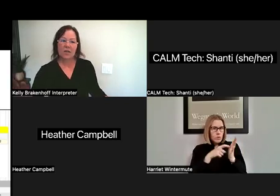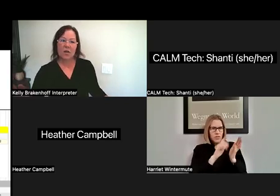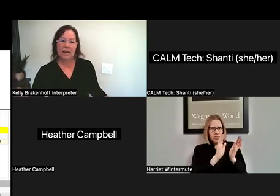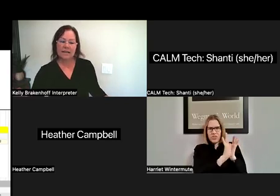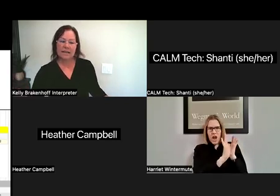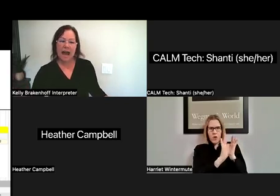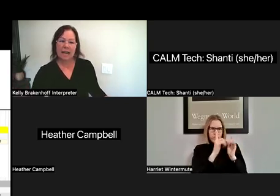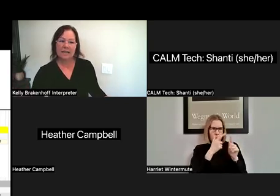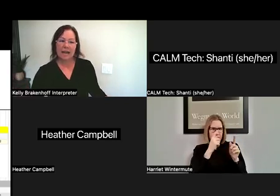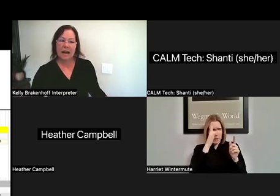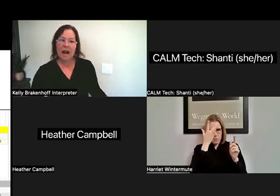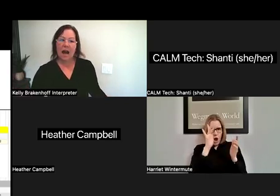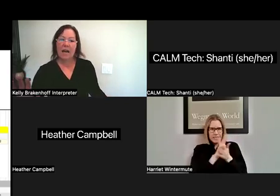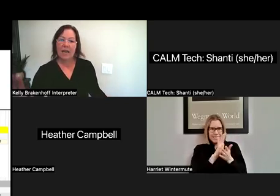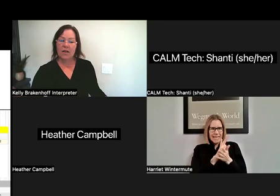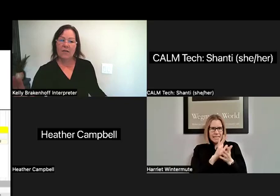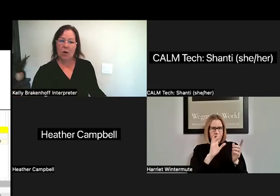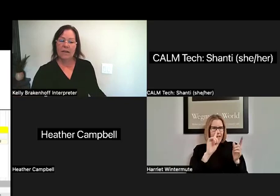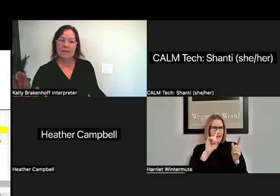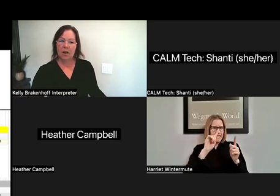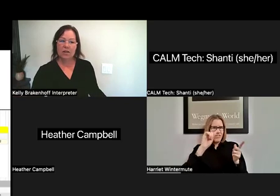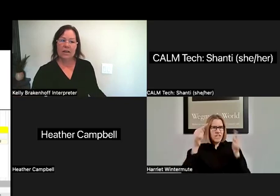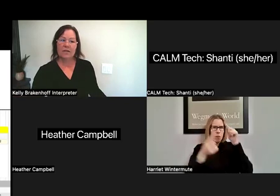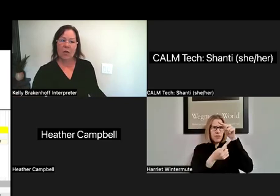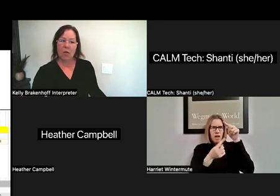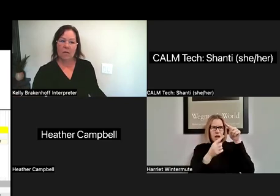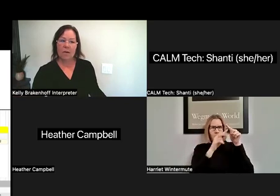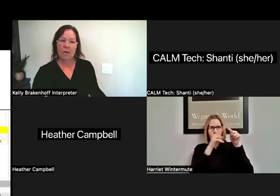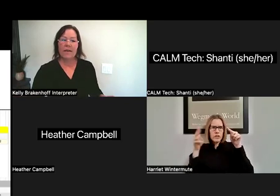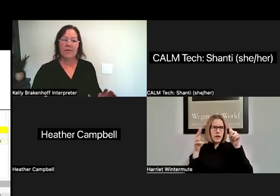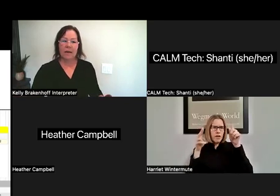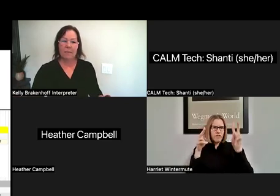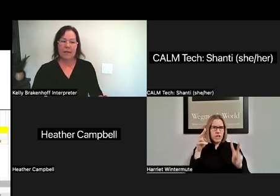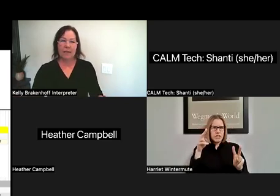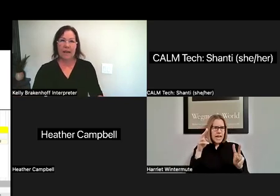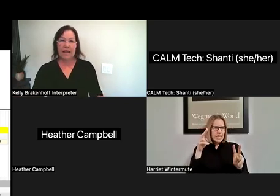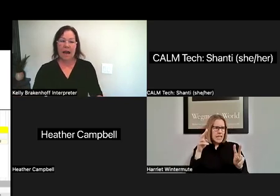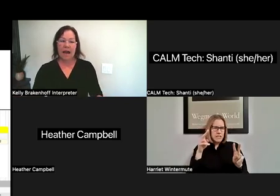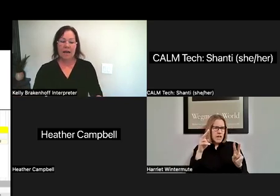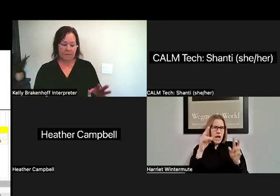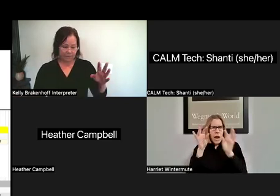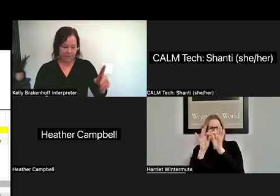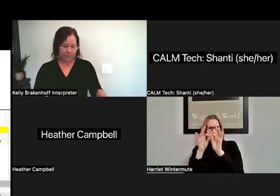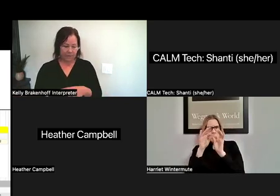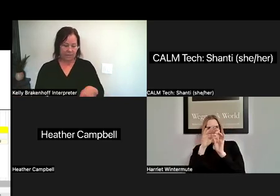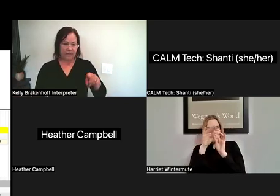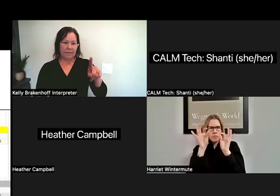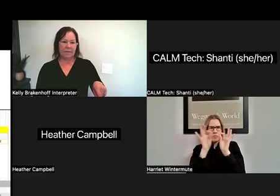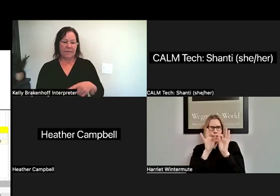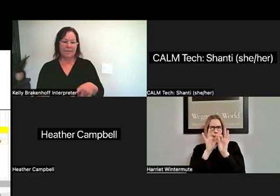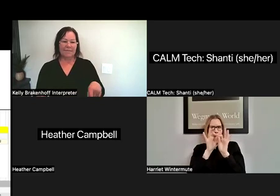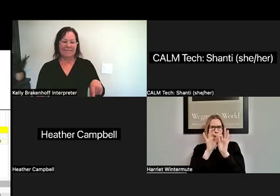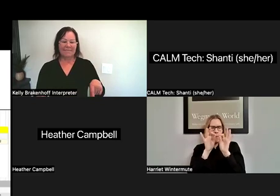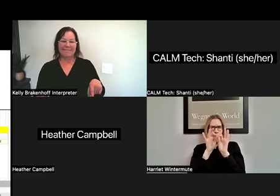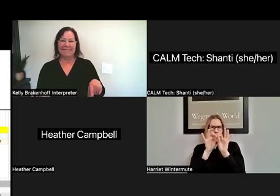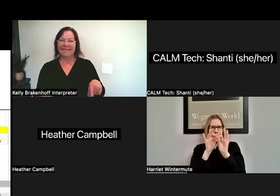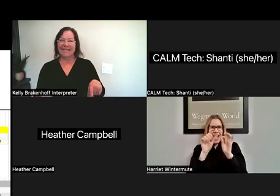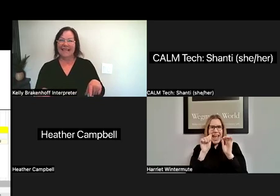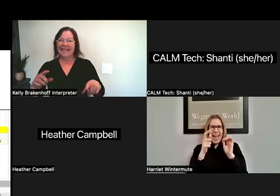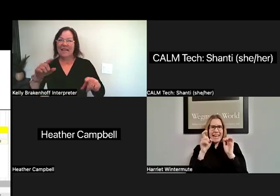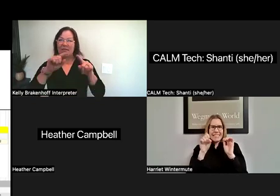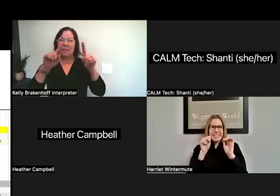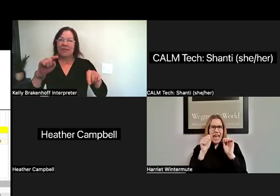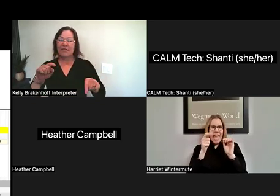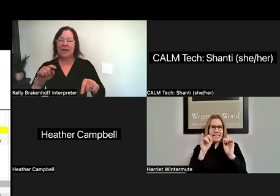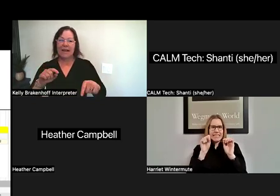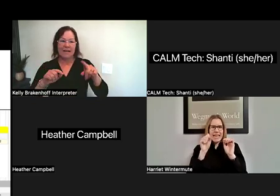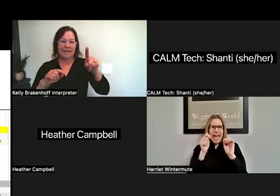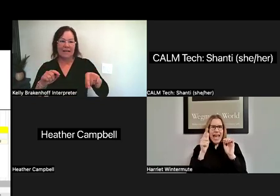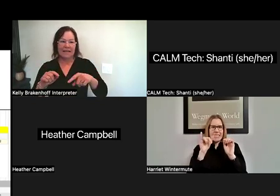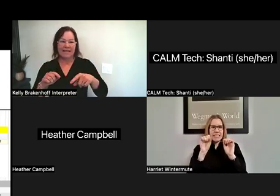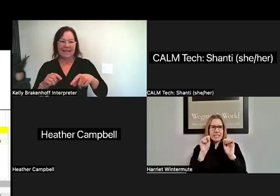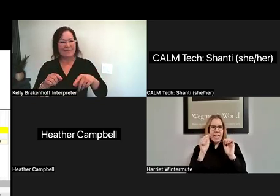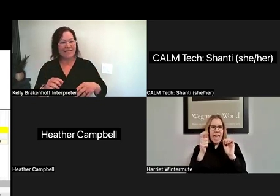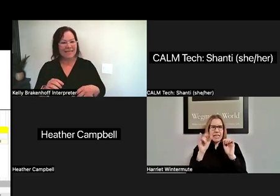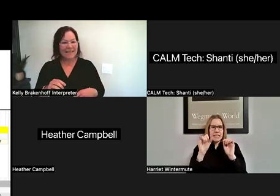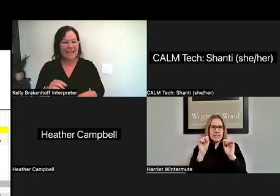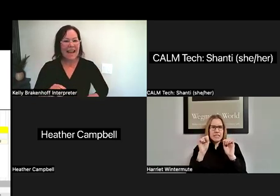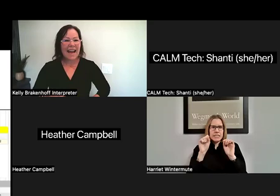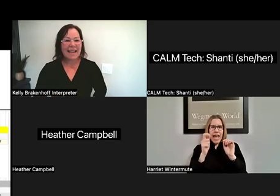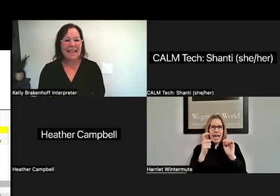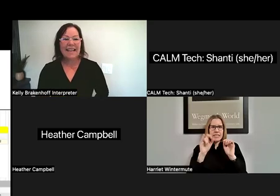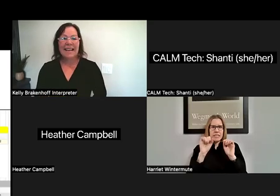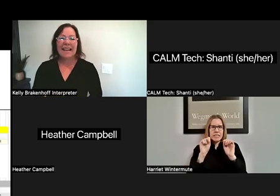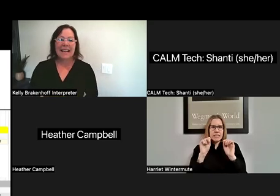notice that on their form, this smart sheets form, they flip the -- they flip the -- yeah.